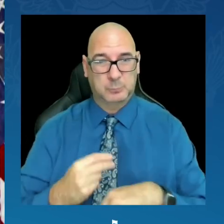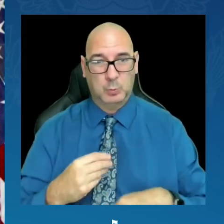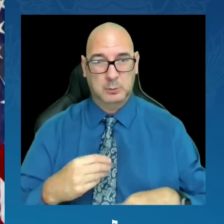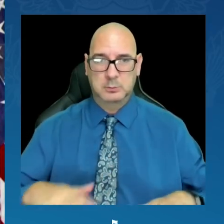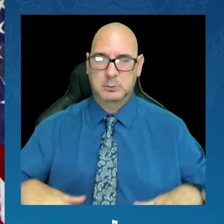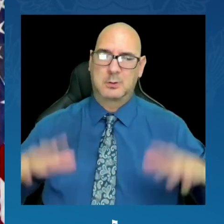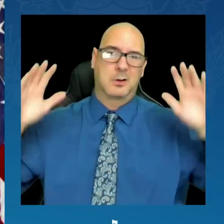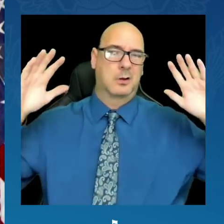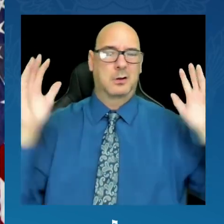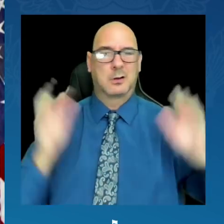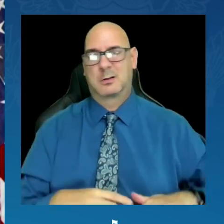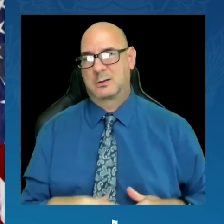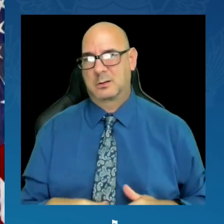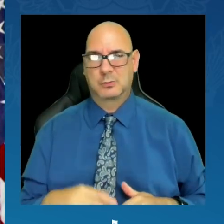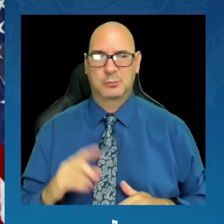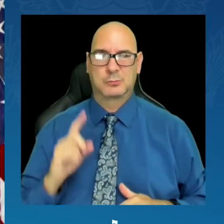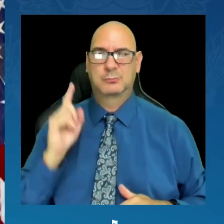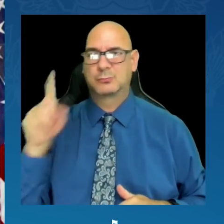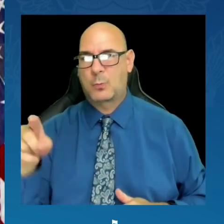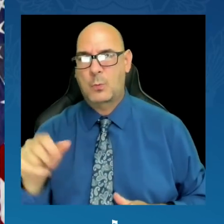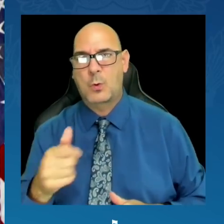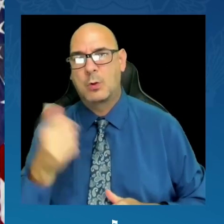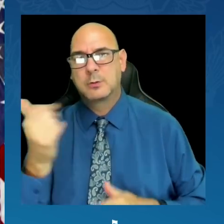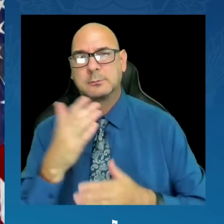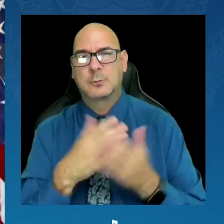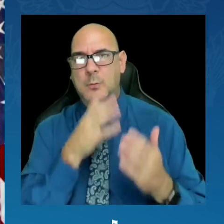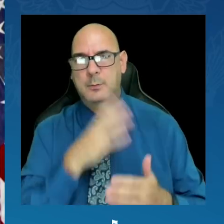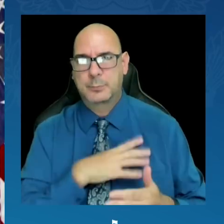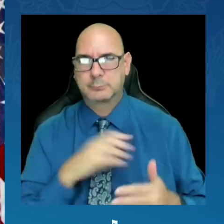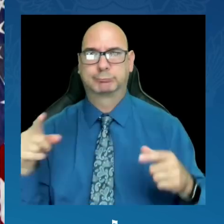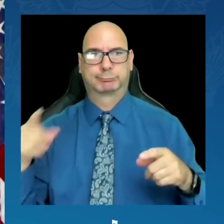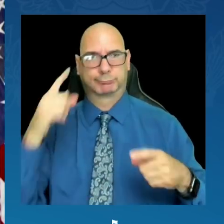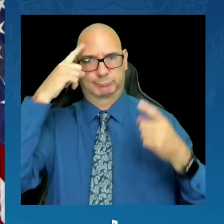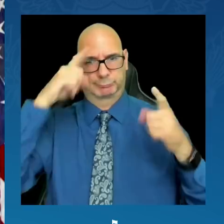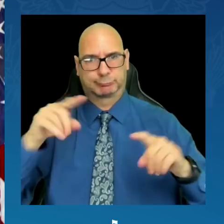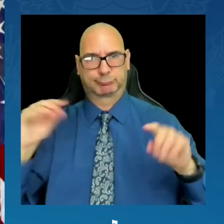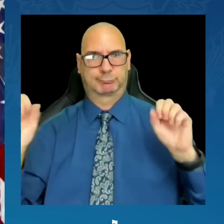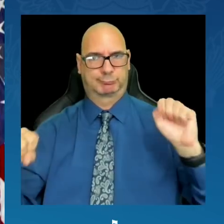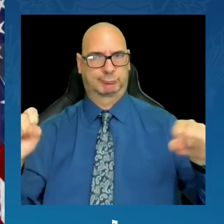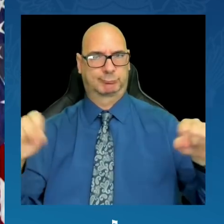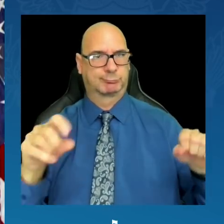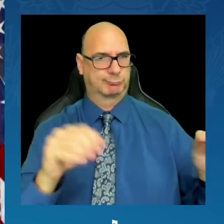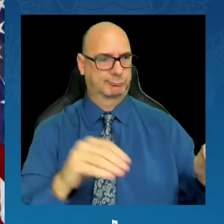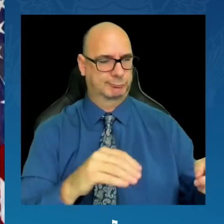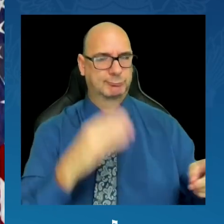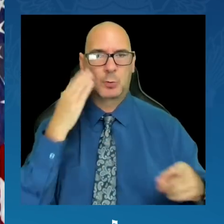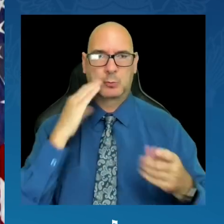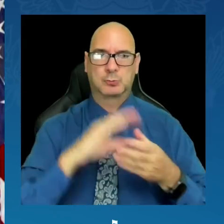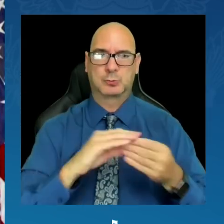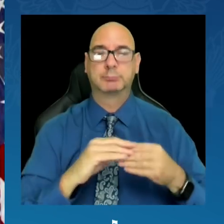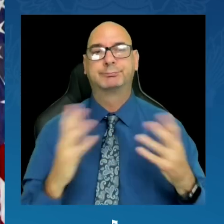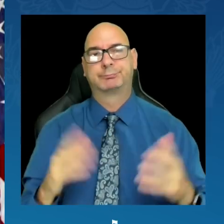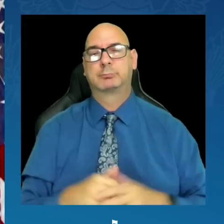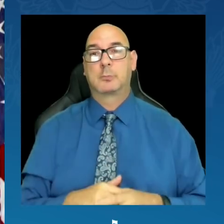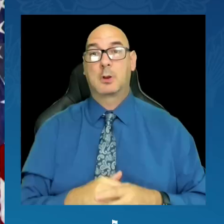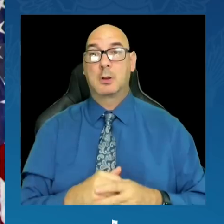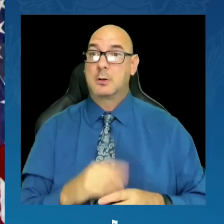You know these stories as well, but thank goodness it paid off. Thank goodness she and her brother Floyd